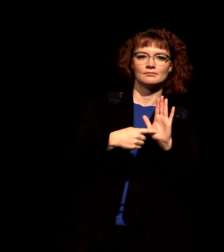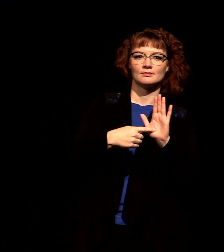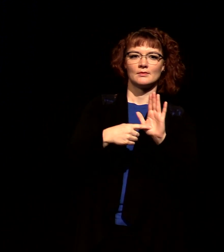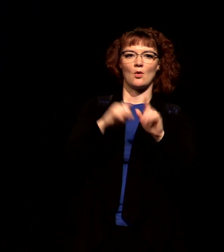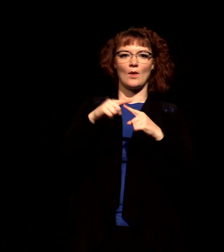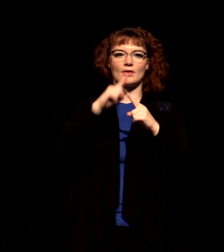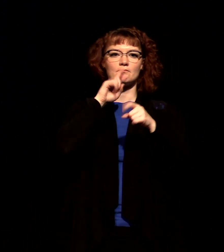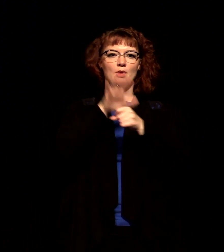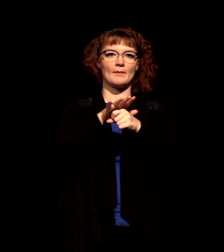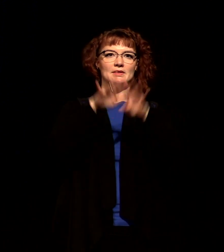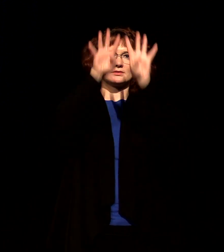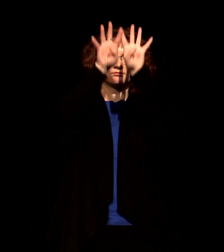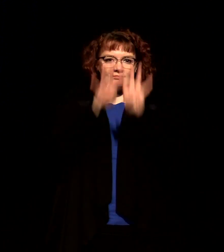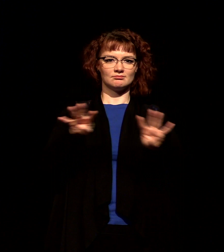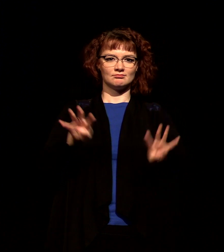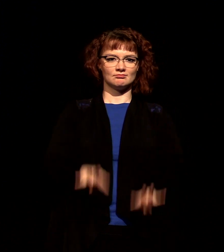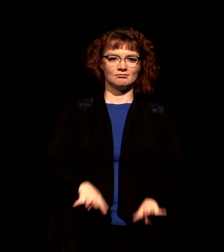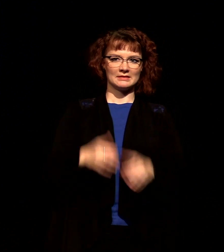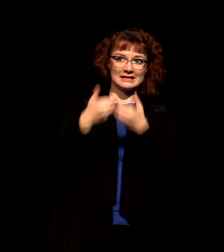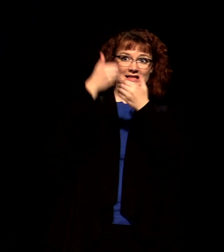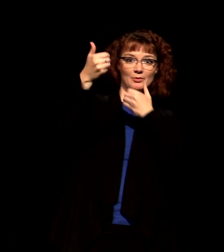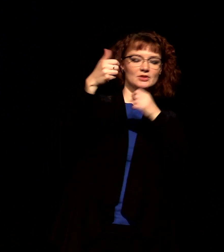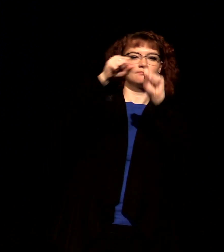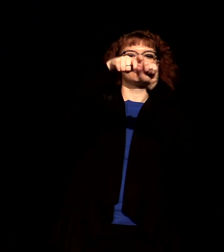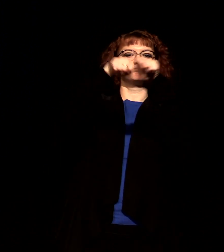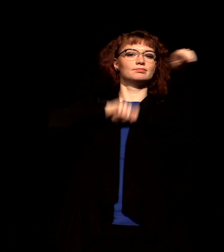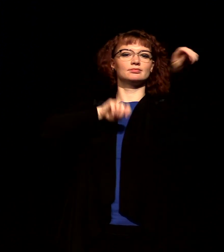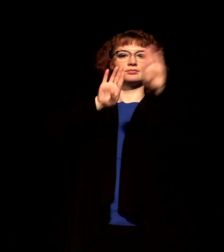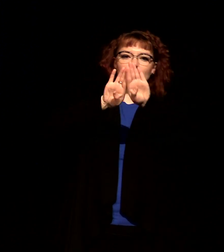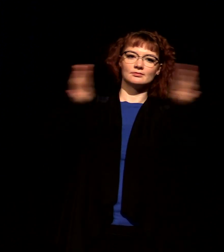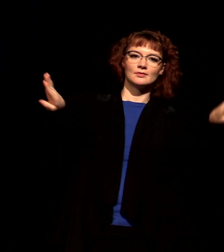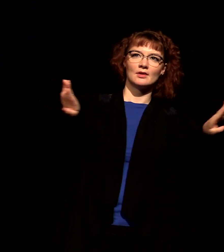sung about that we just get access to the king. We get to